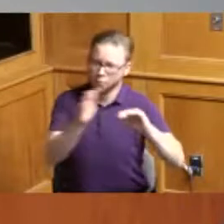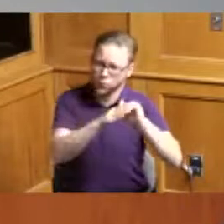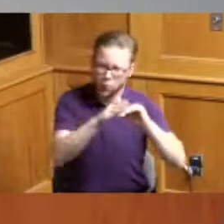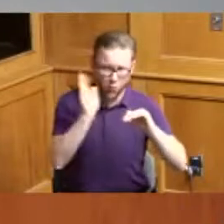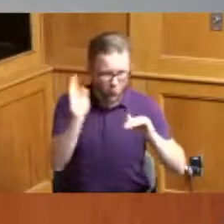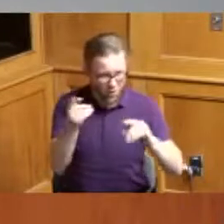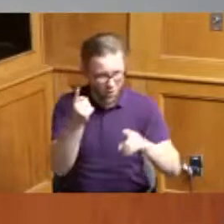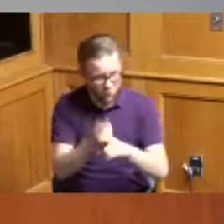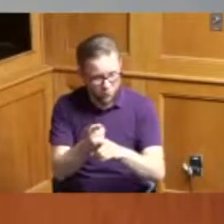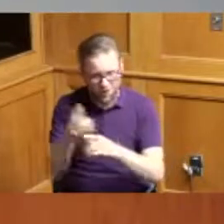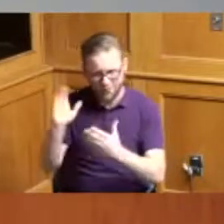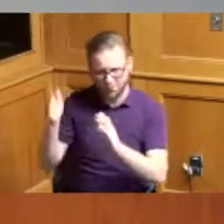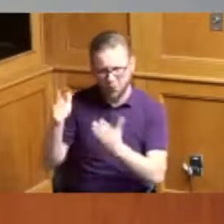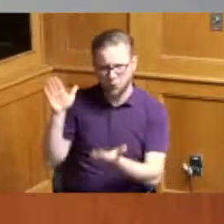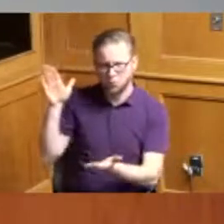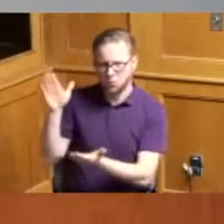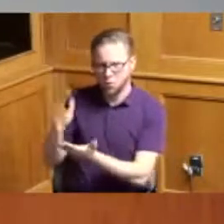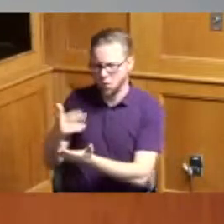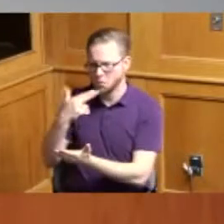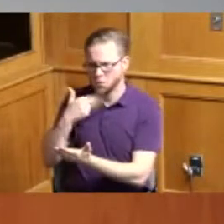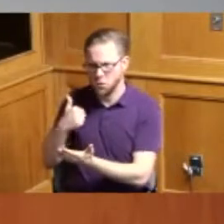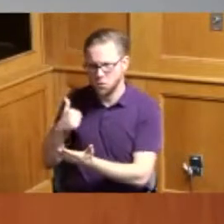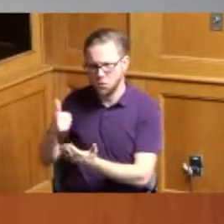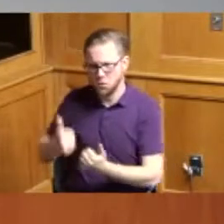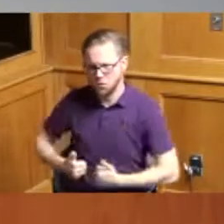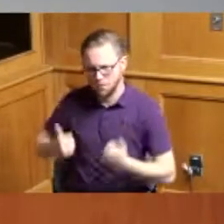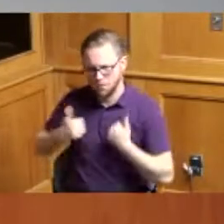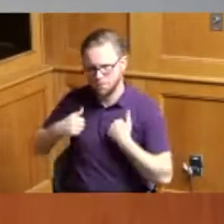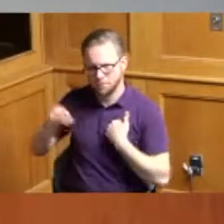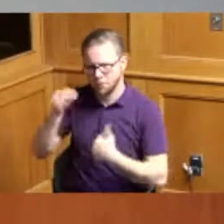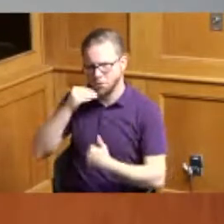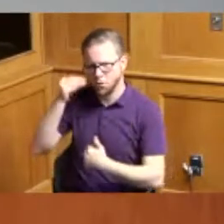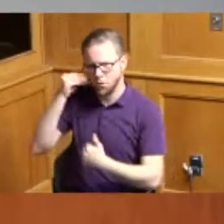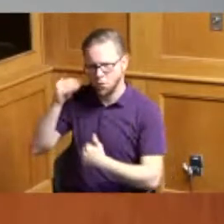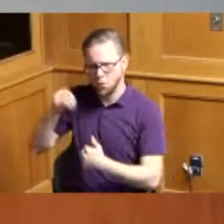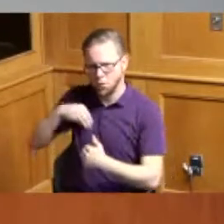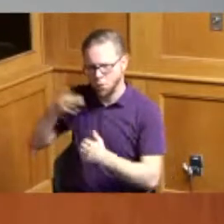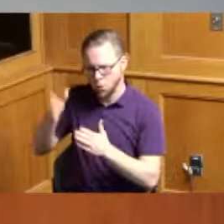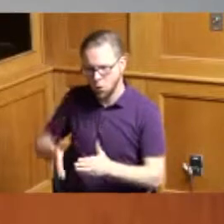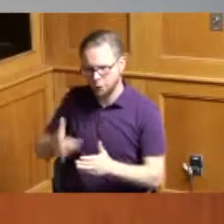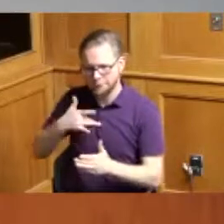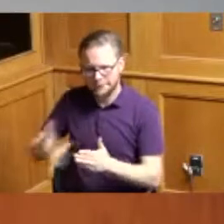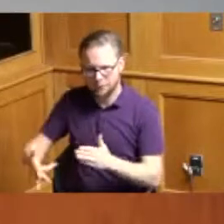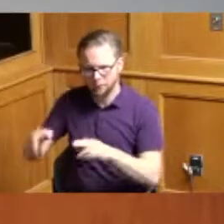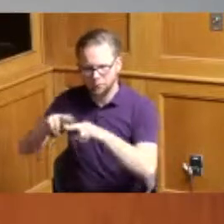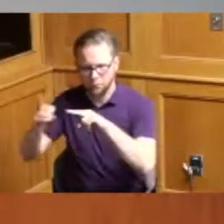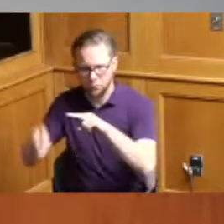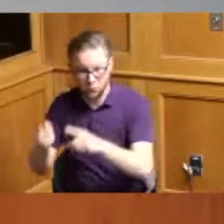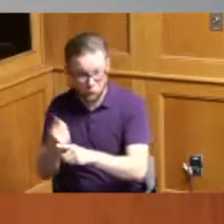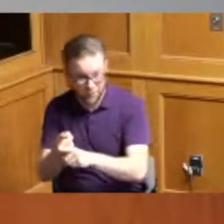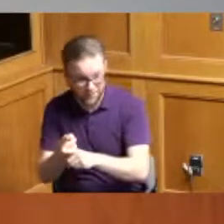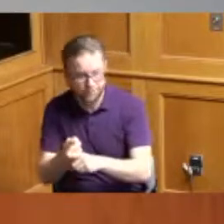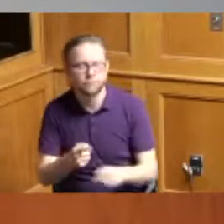the small residential homeowner that is likely to see a decrease that is correct it's not only